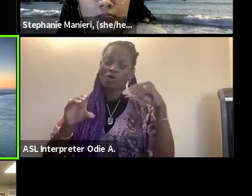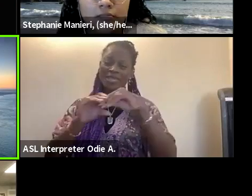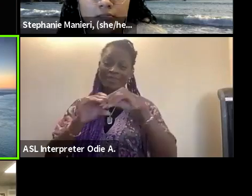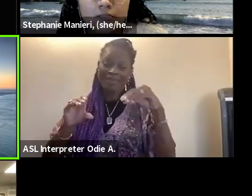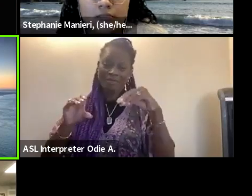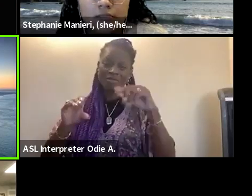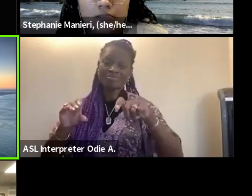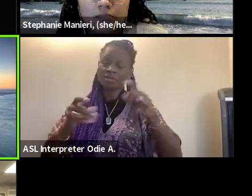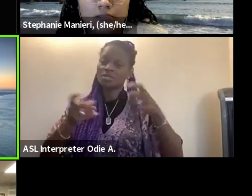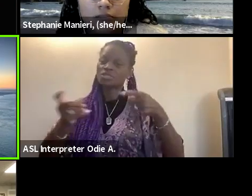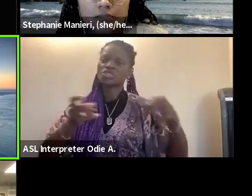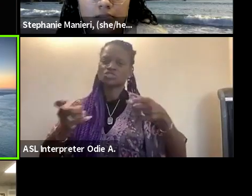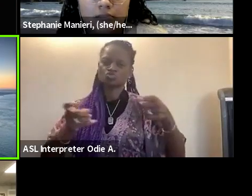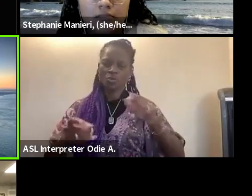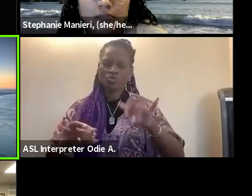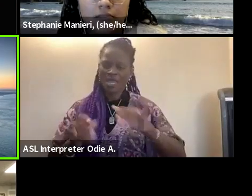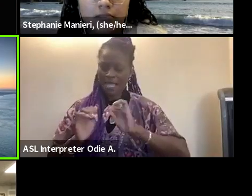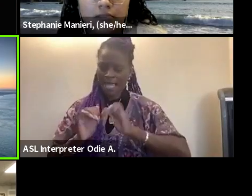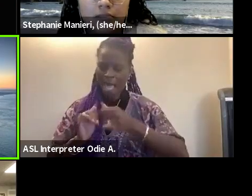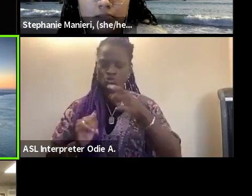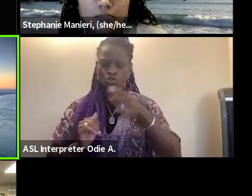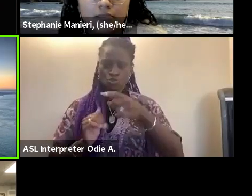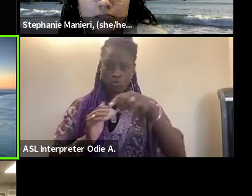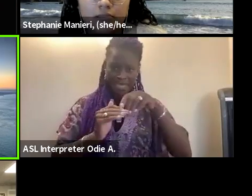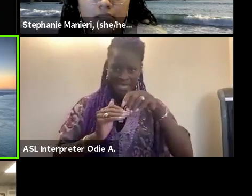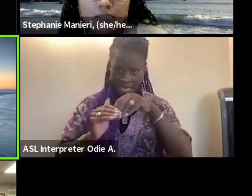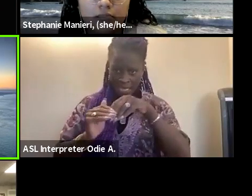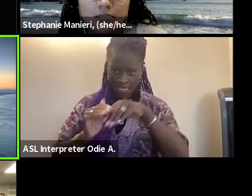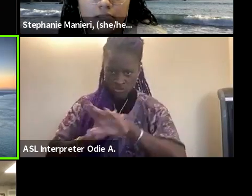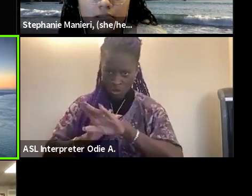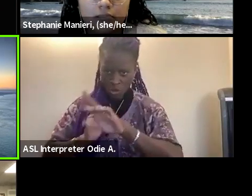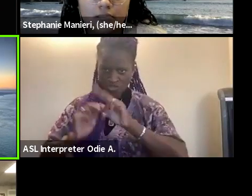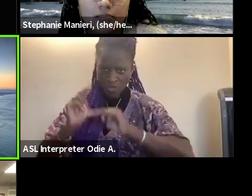In other words, how you enter that building or that situation.